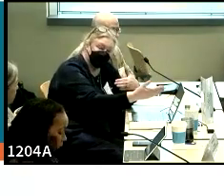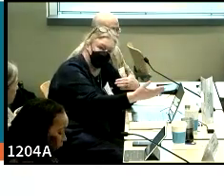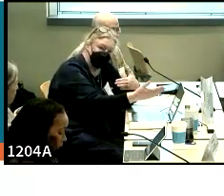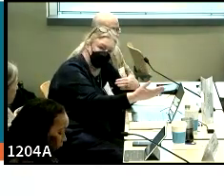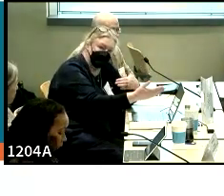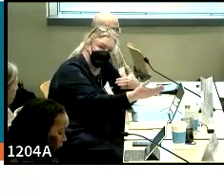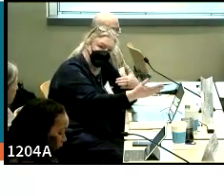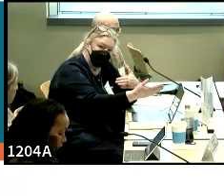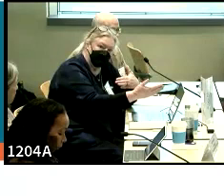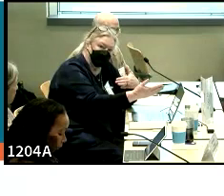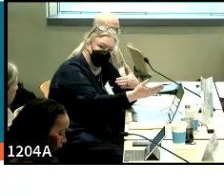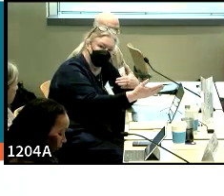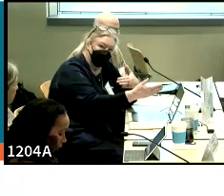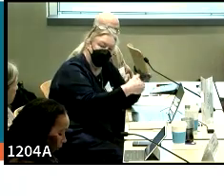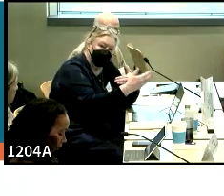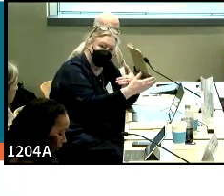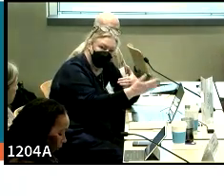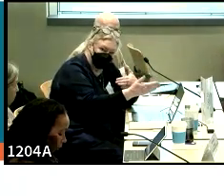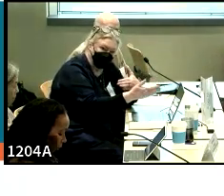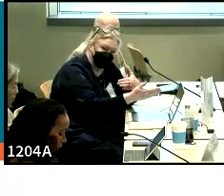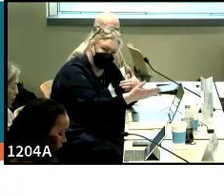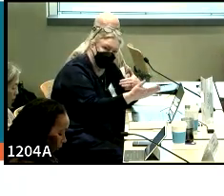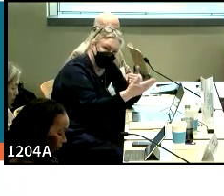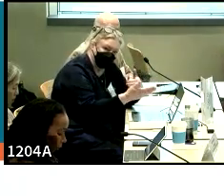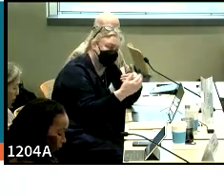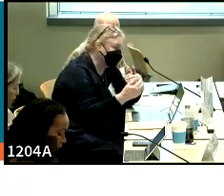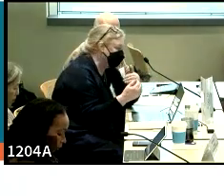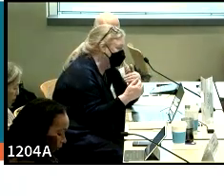to a high throughput lab, a commercial lab?